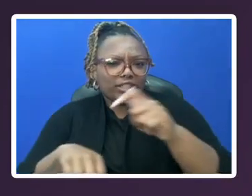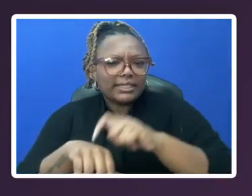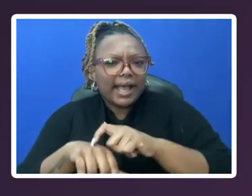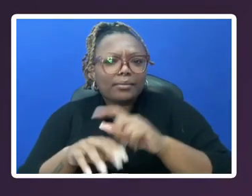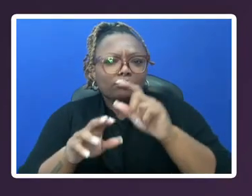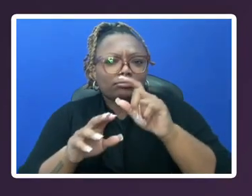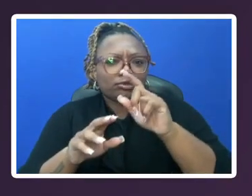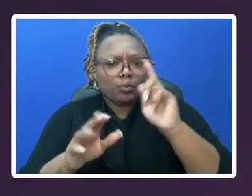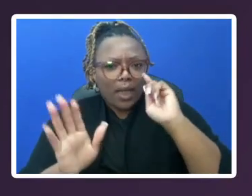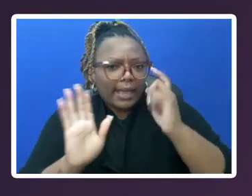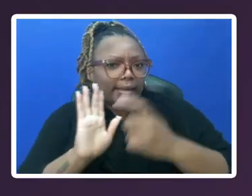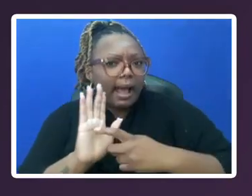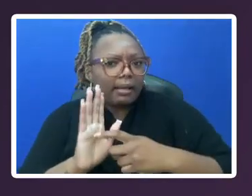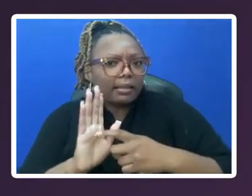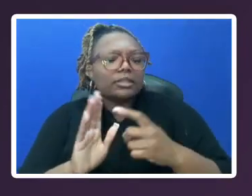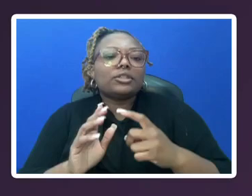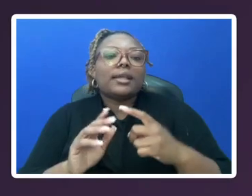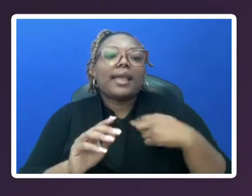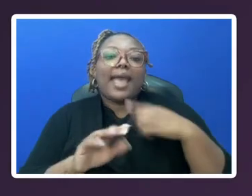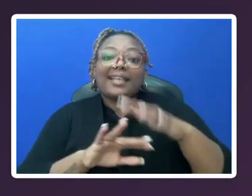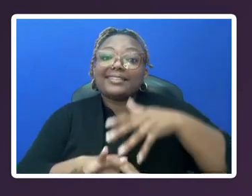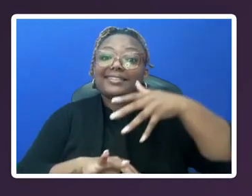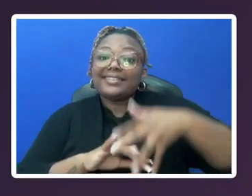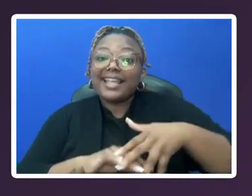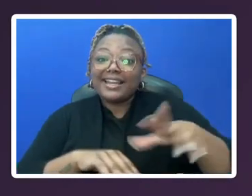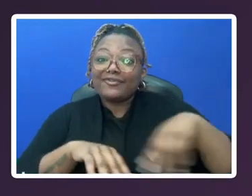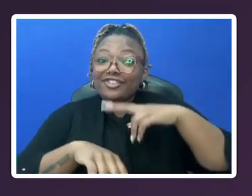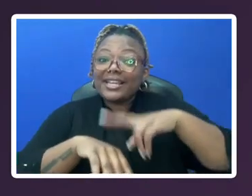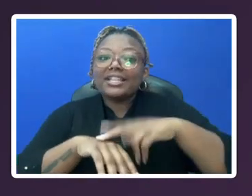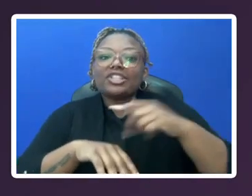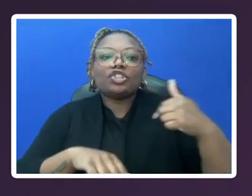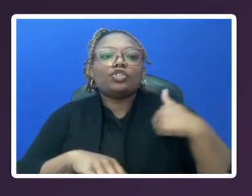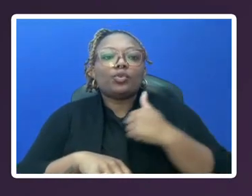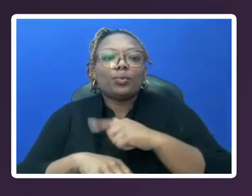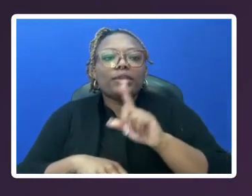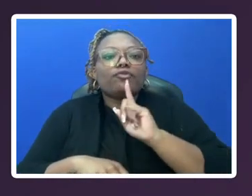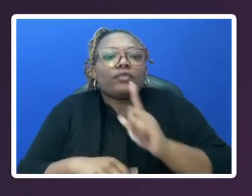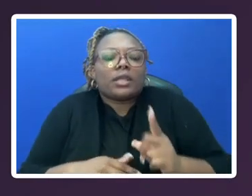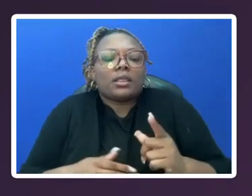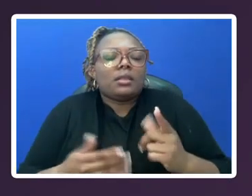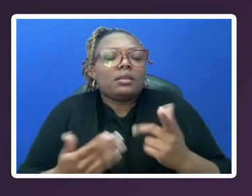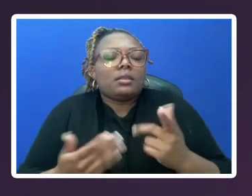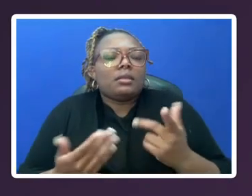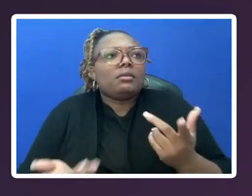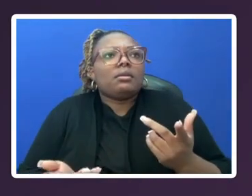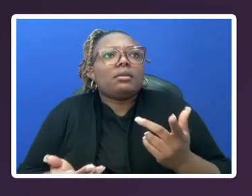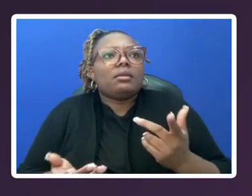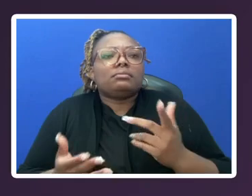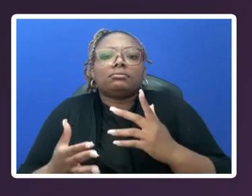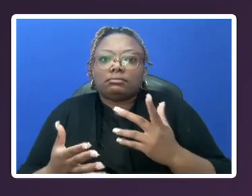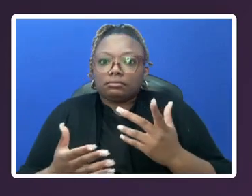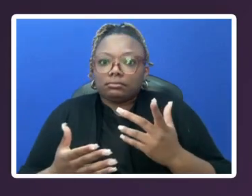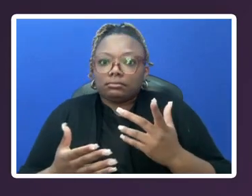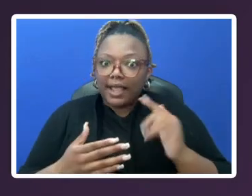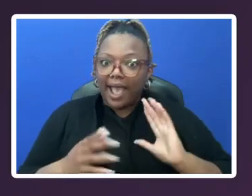know, as Native nations, you know, we're really related families, big groups of families. And,